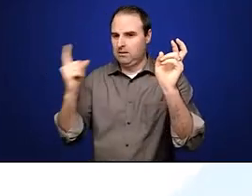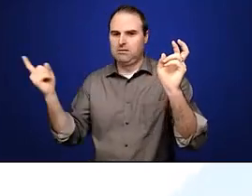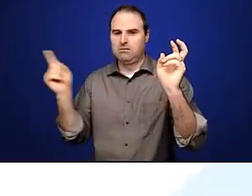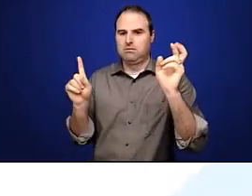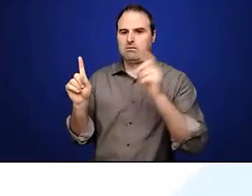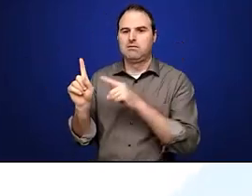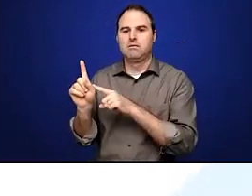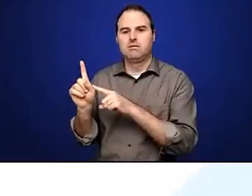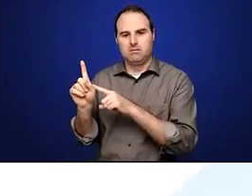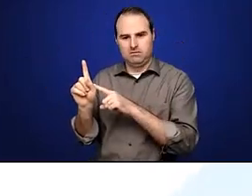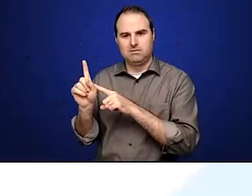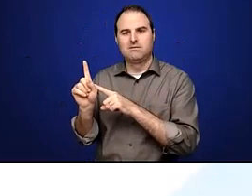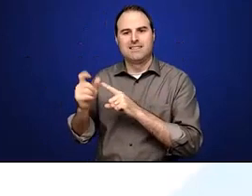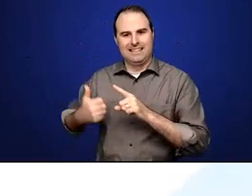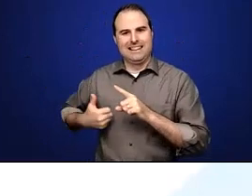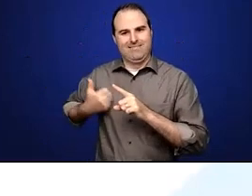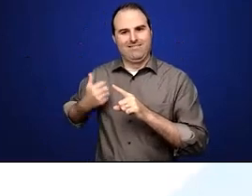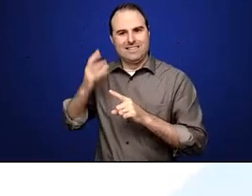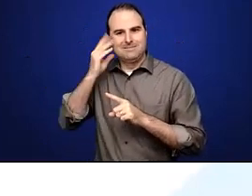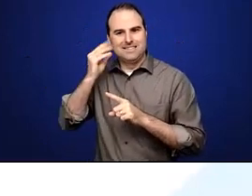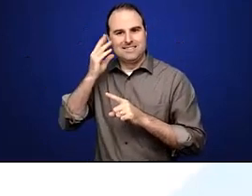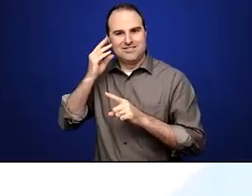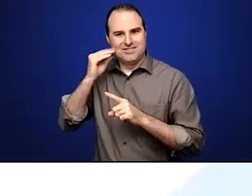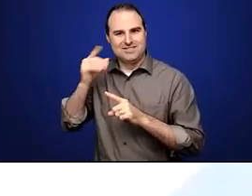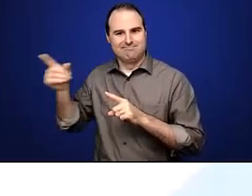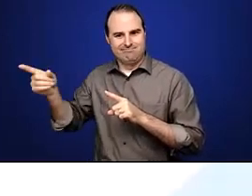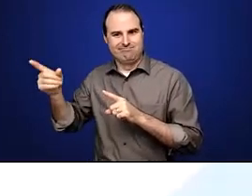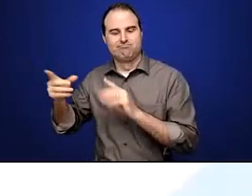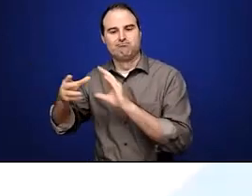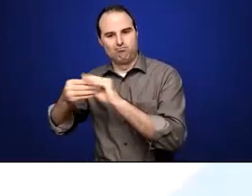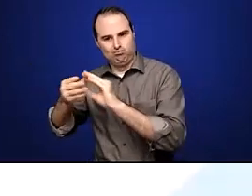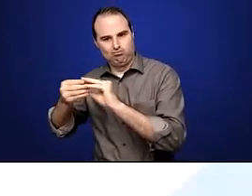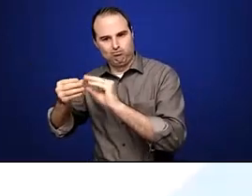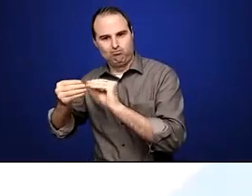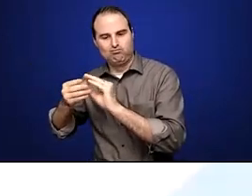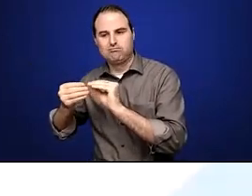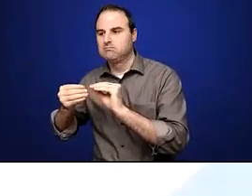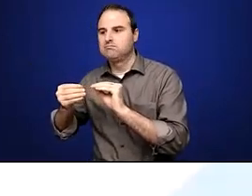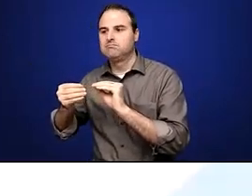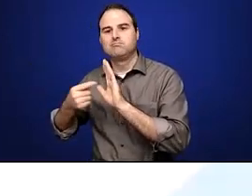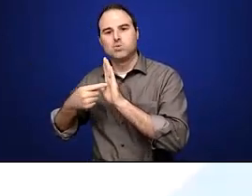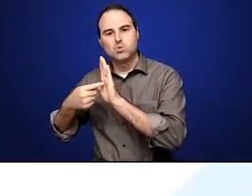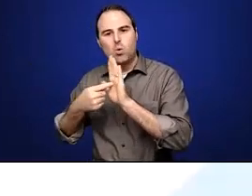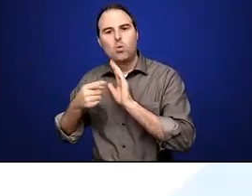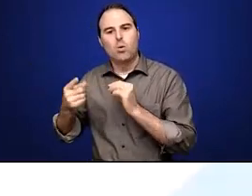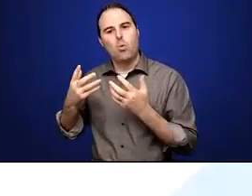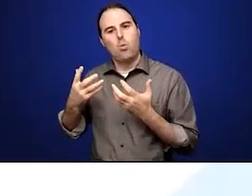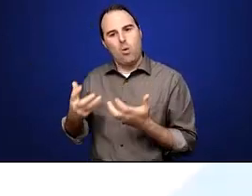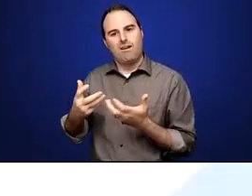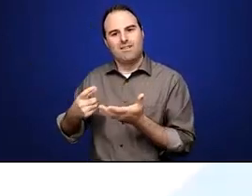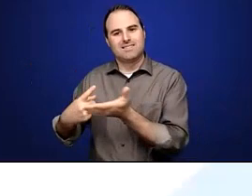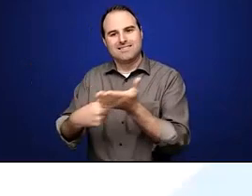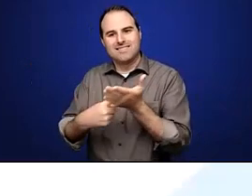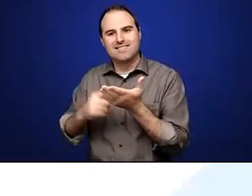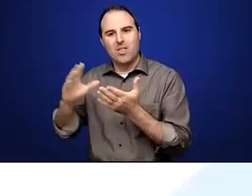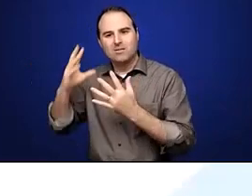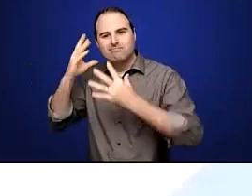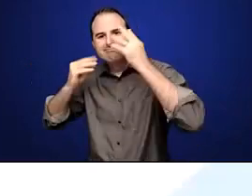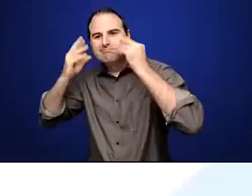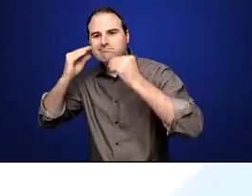really showcasing what they wanted to discuss and what their experiences were.